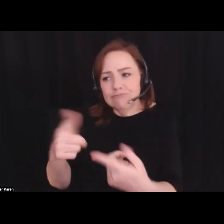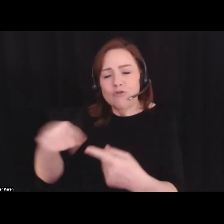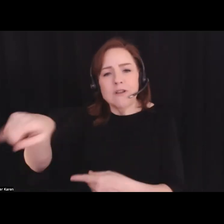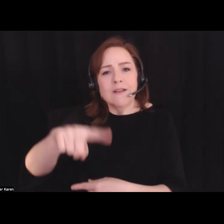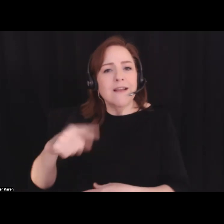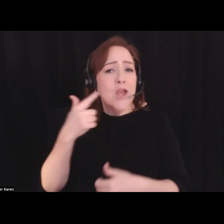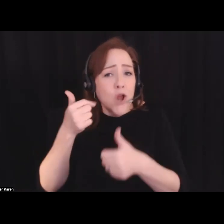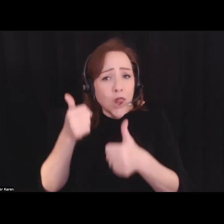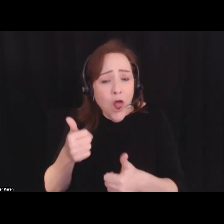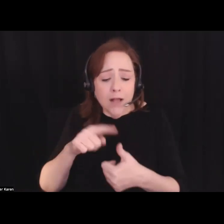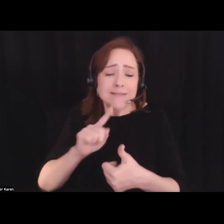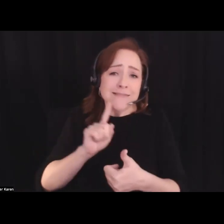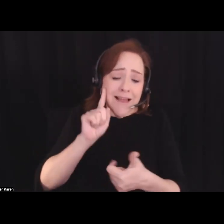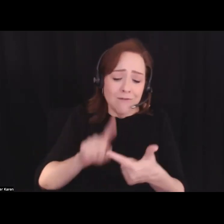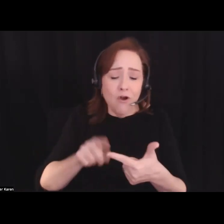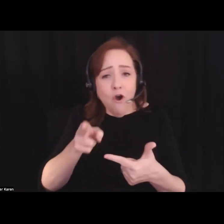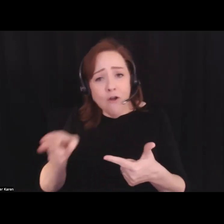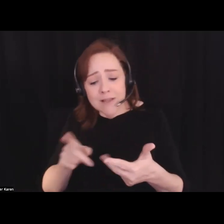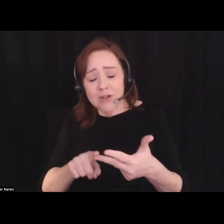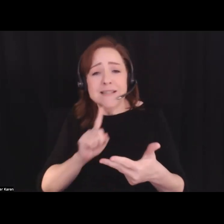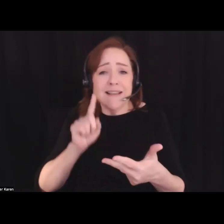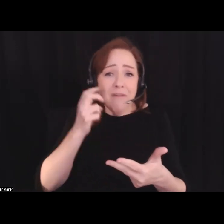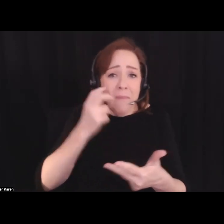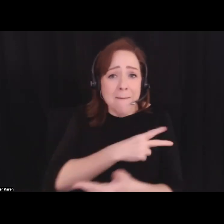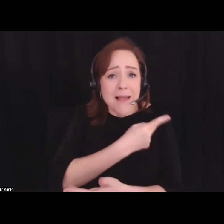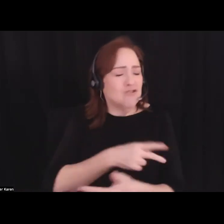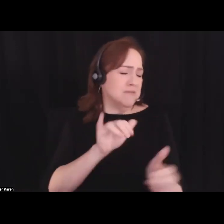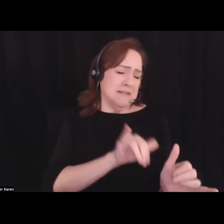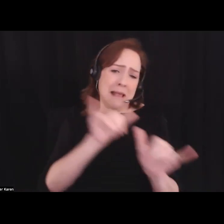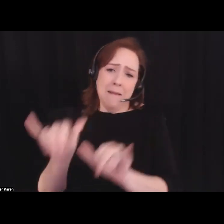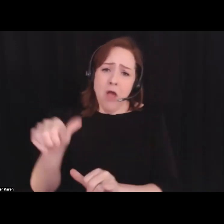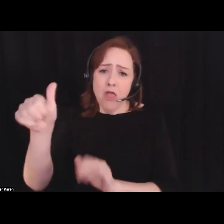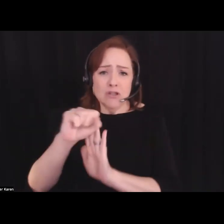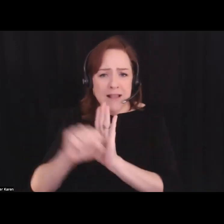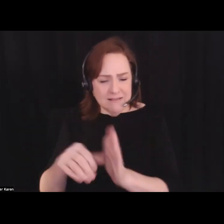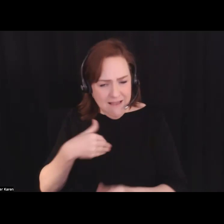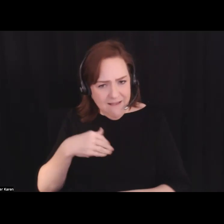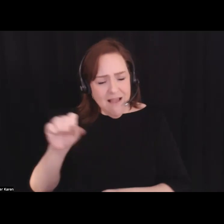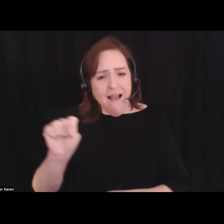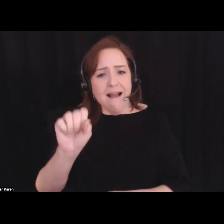just like myself in other states that you can contact with the state or other entities private